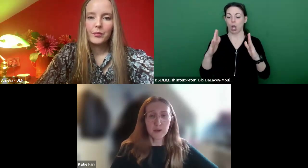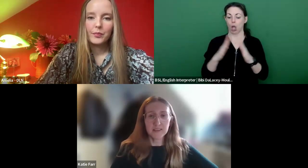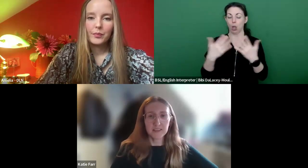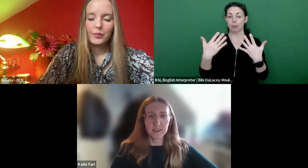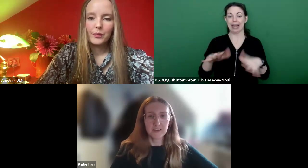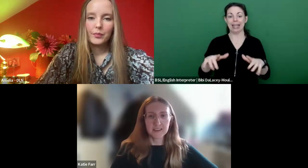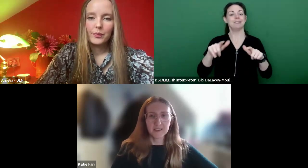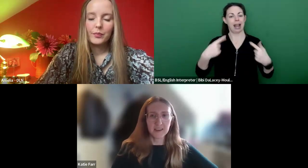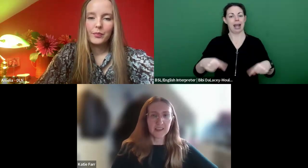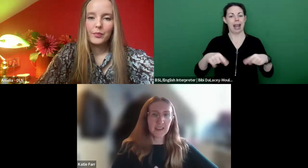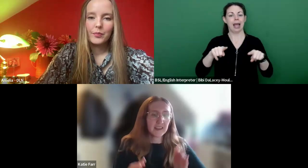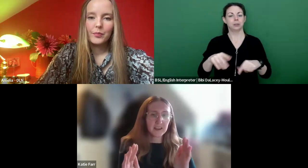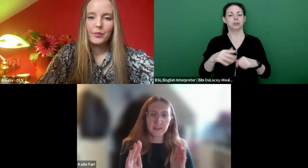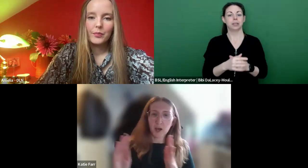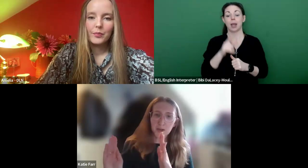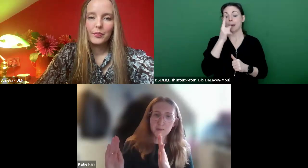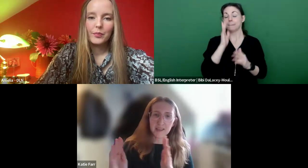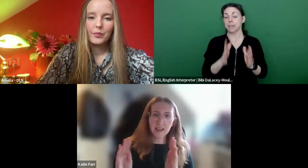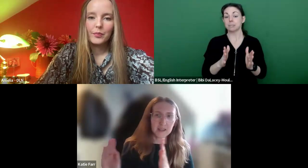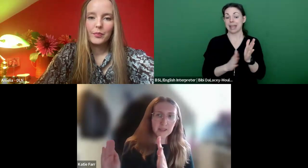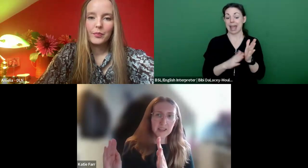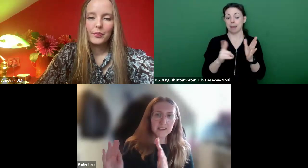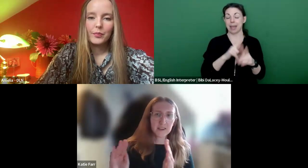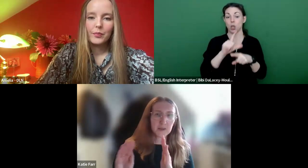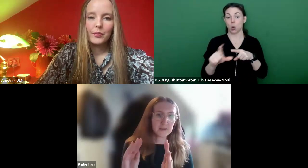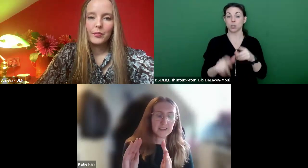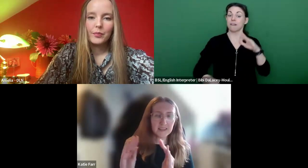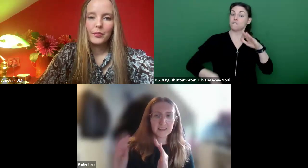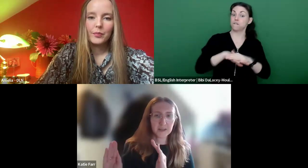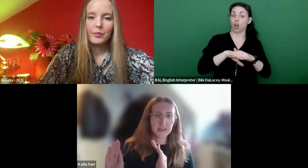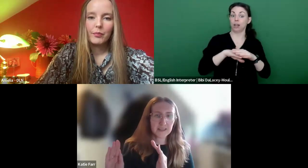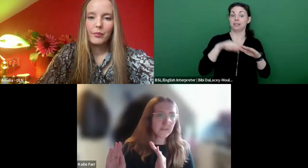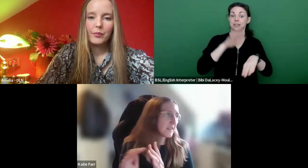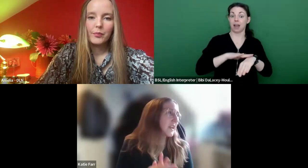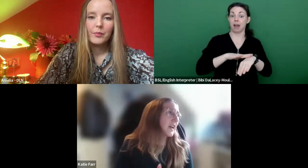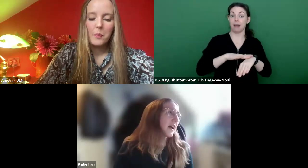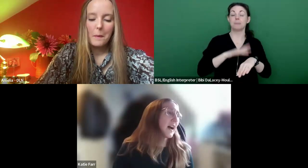full master's degree that's starting in, kind of, the upcoming academic year, so 2026 to 2027.